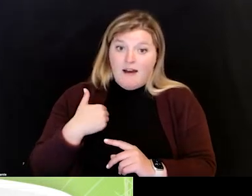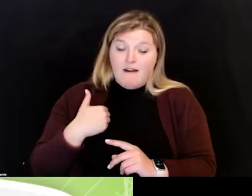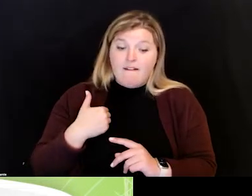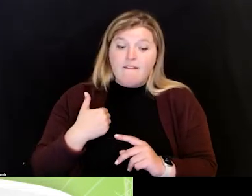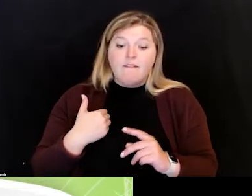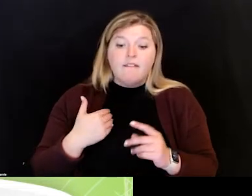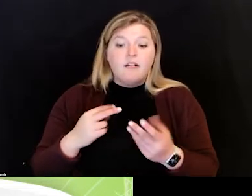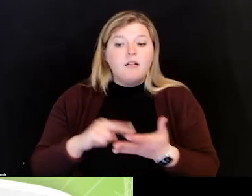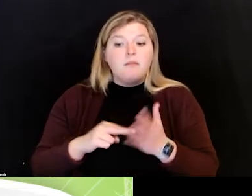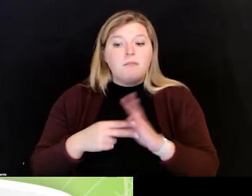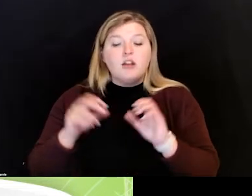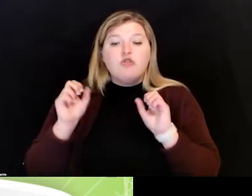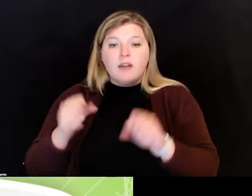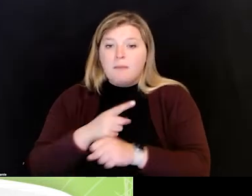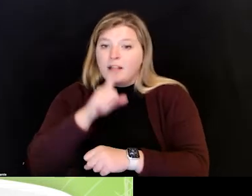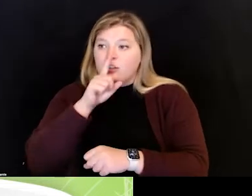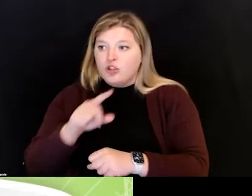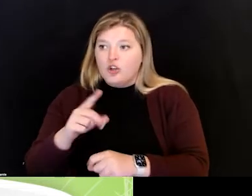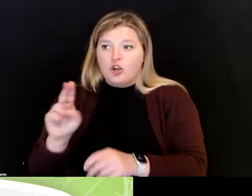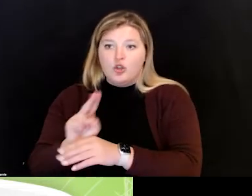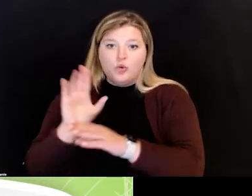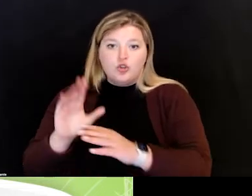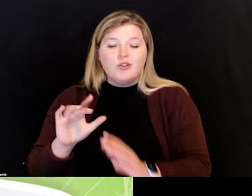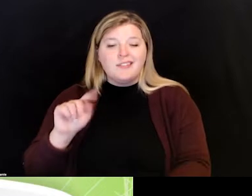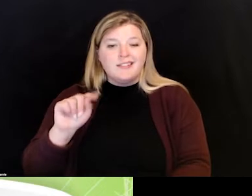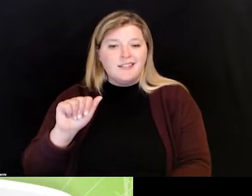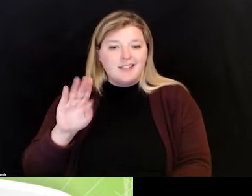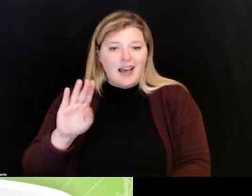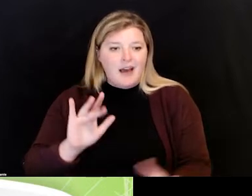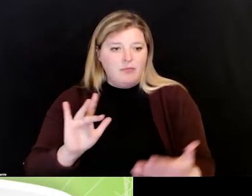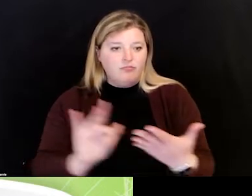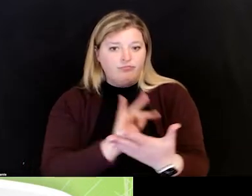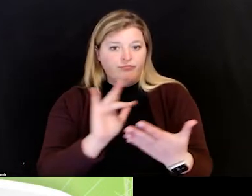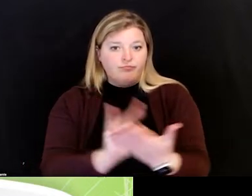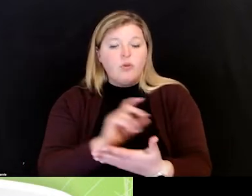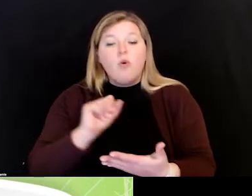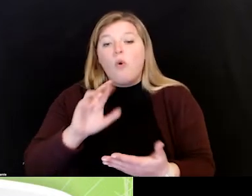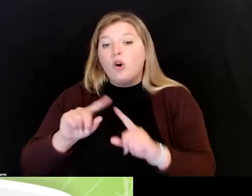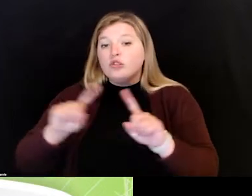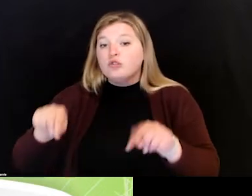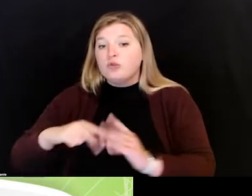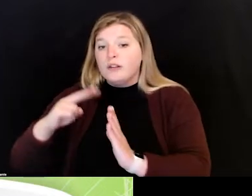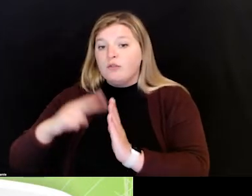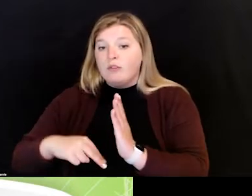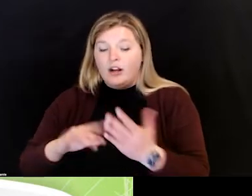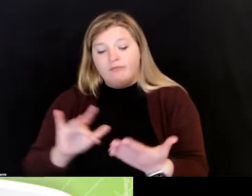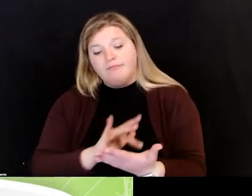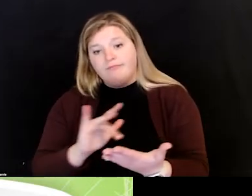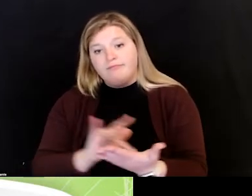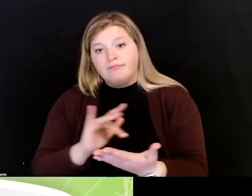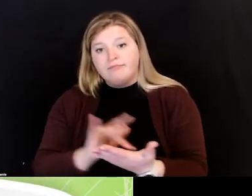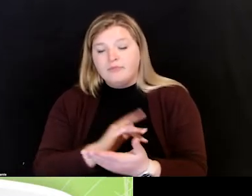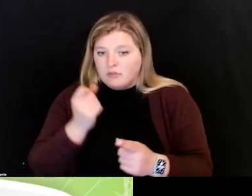that the users are able to tab through it or the screen reader accesses it in the information you would like it read.